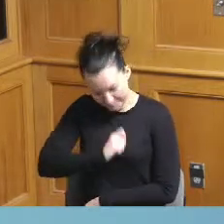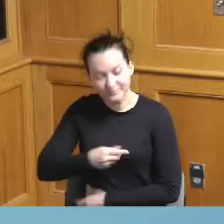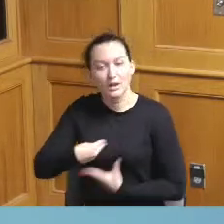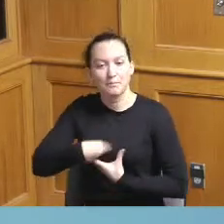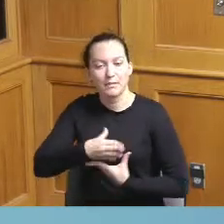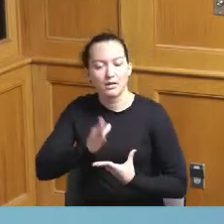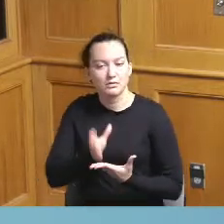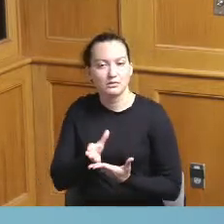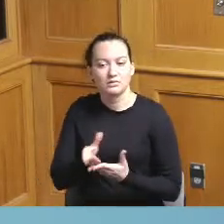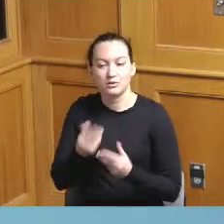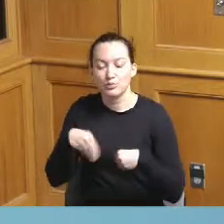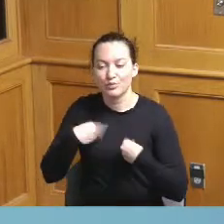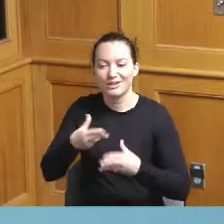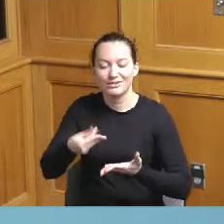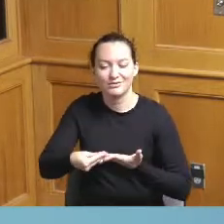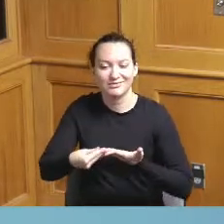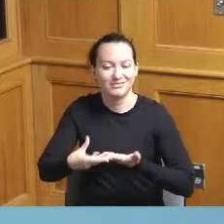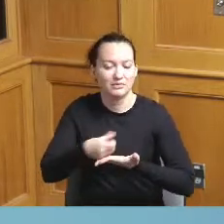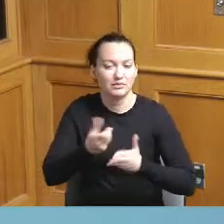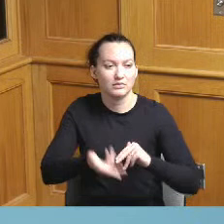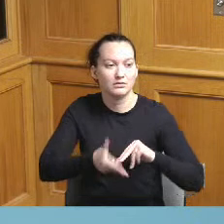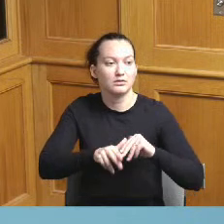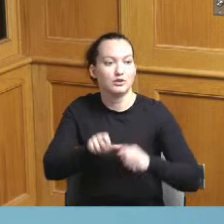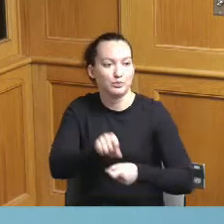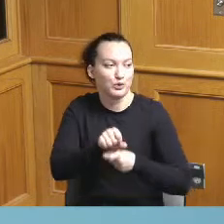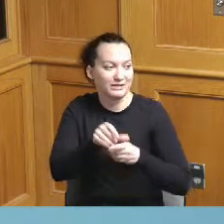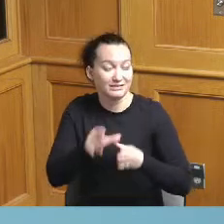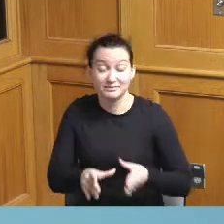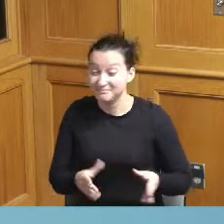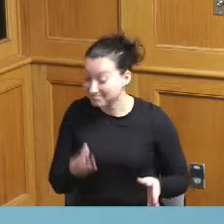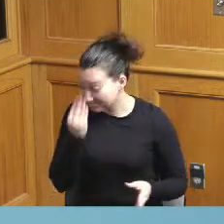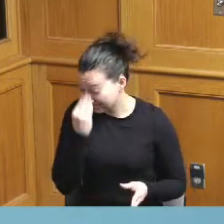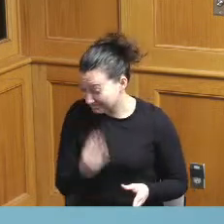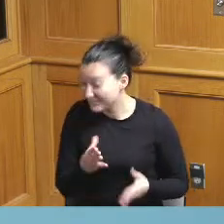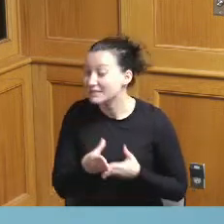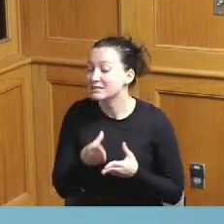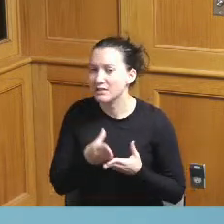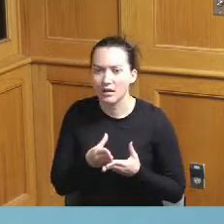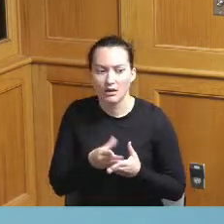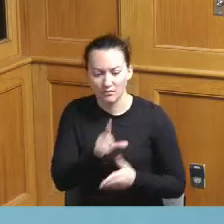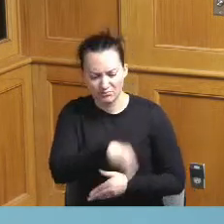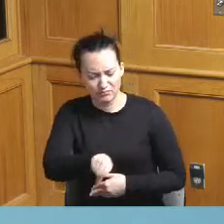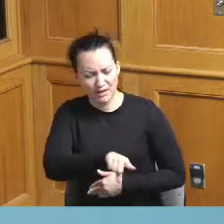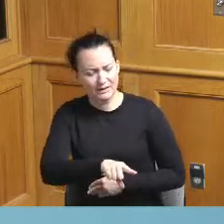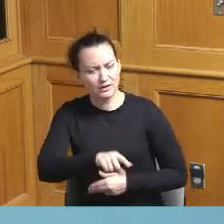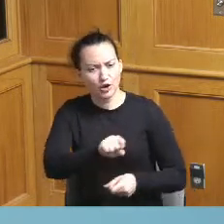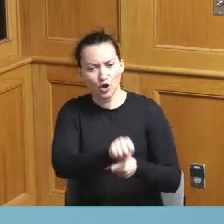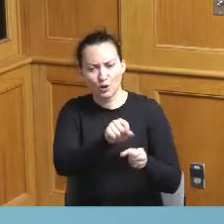still provide raises to our employees that being said we have some of the happiest County employees